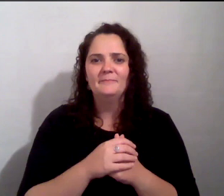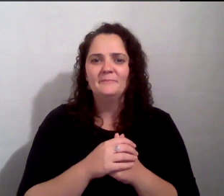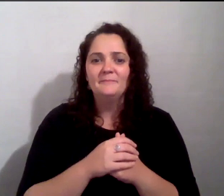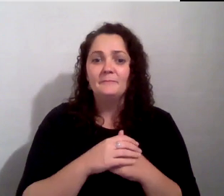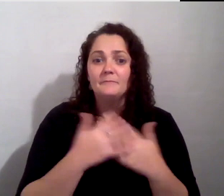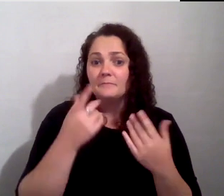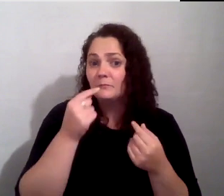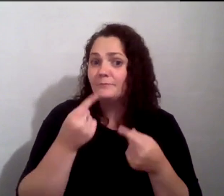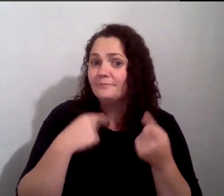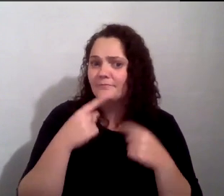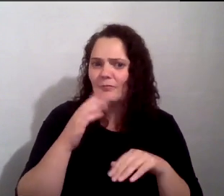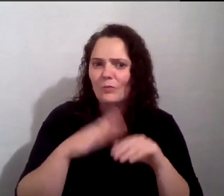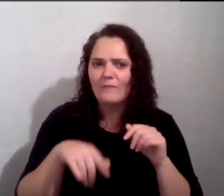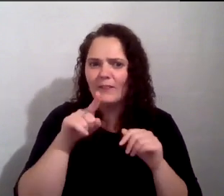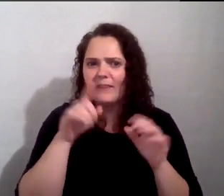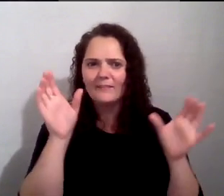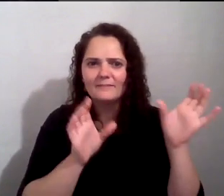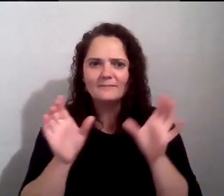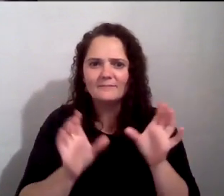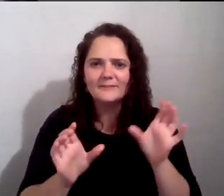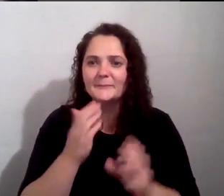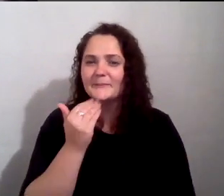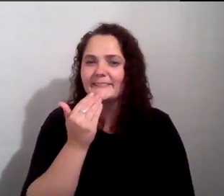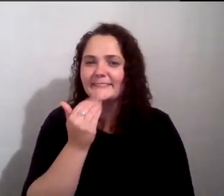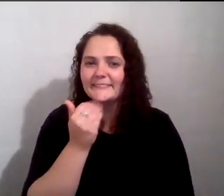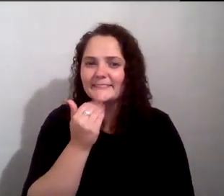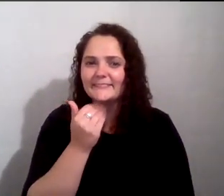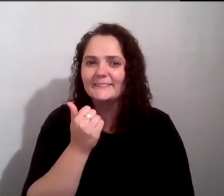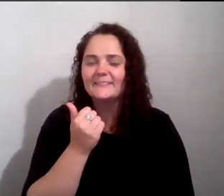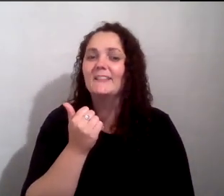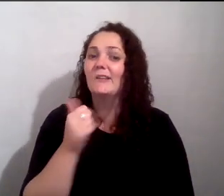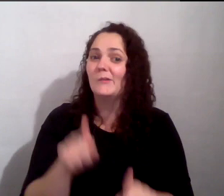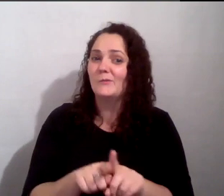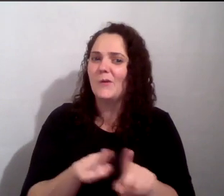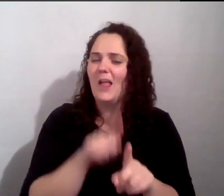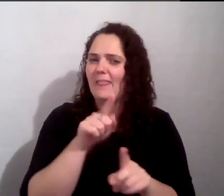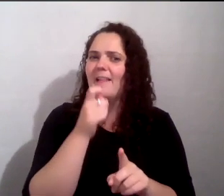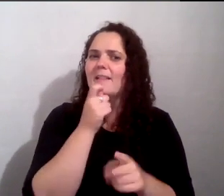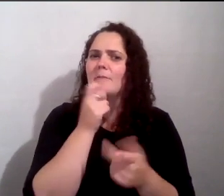you know paying attention to these layers.Maybe you could talk us through this composition Julie, just for this